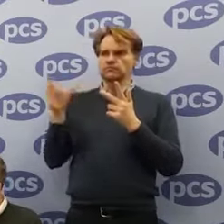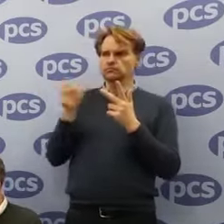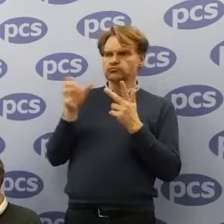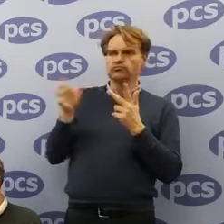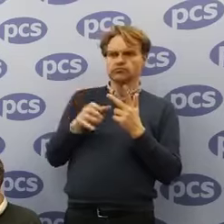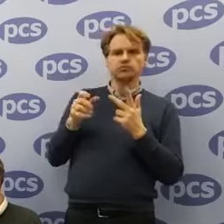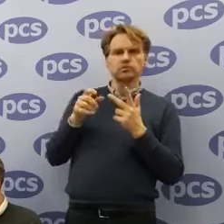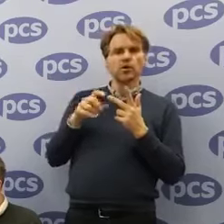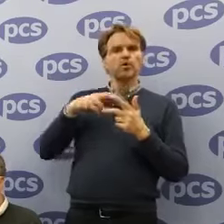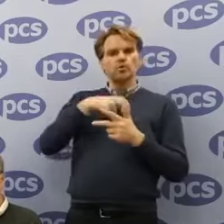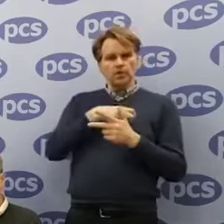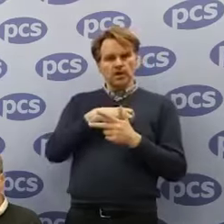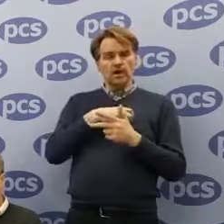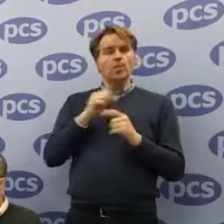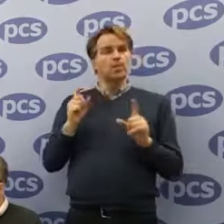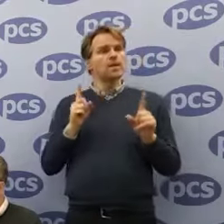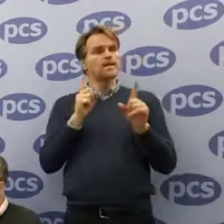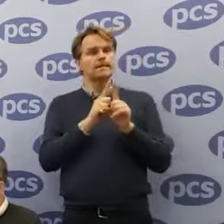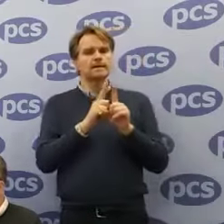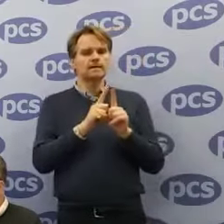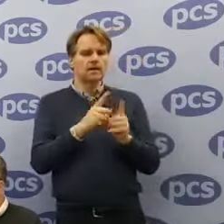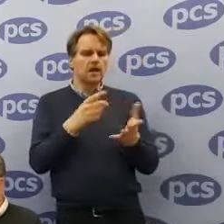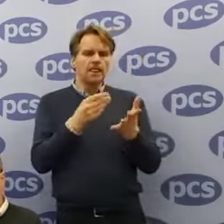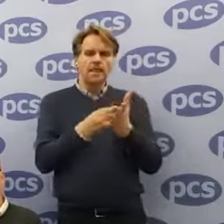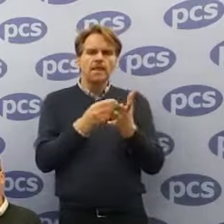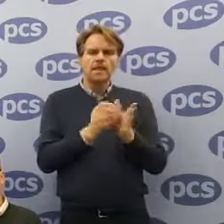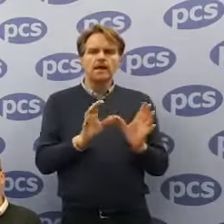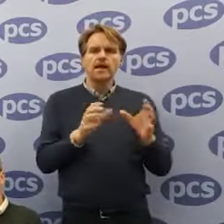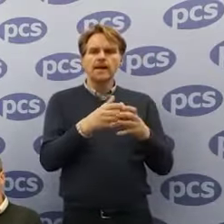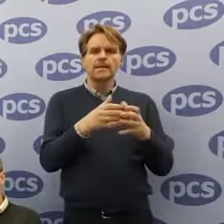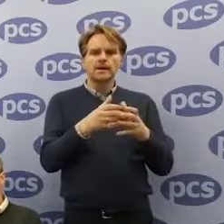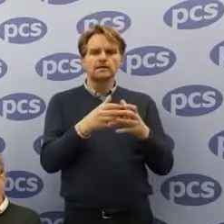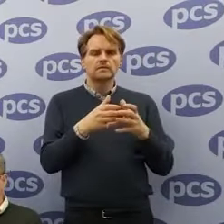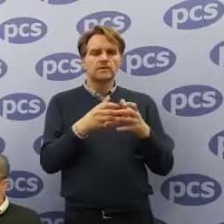new cabinet secretary and the chief executive of the civil service and this